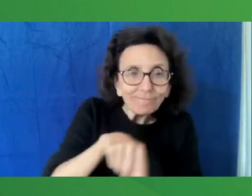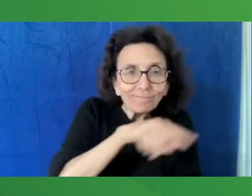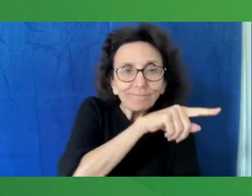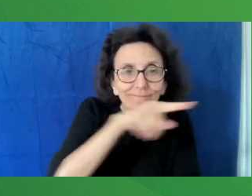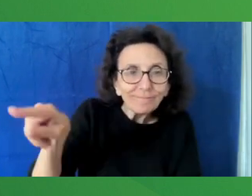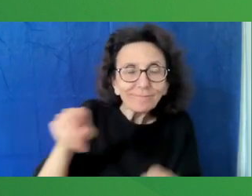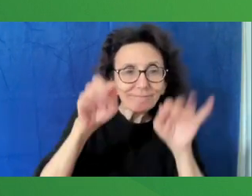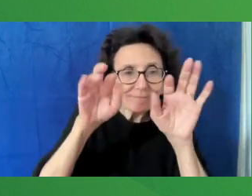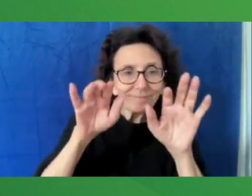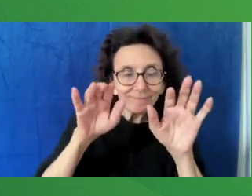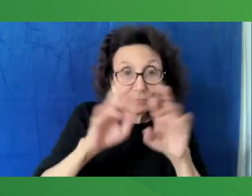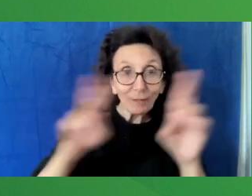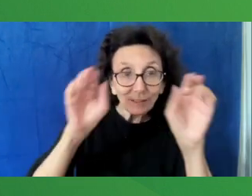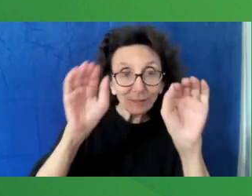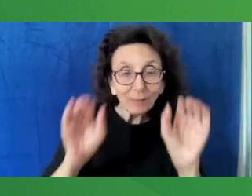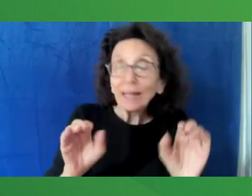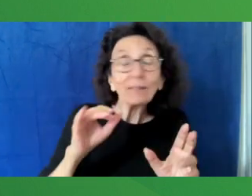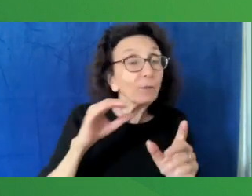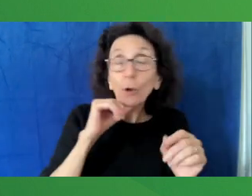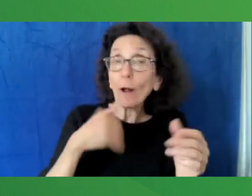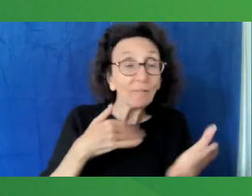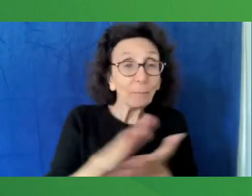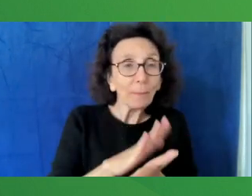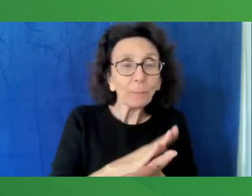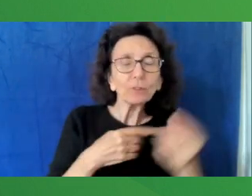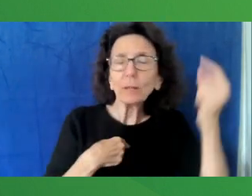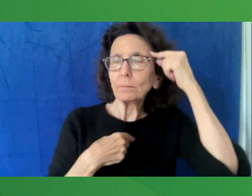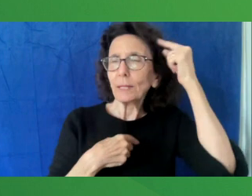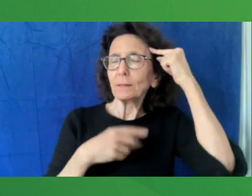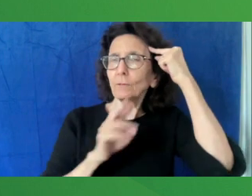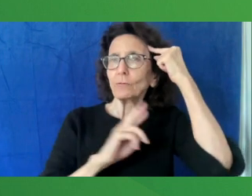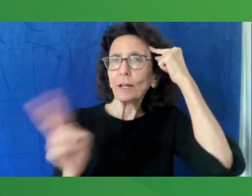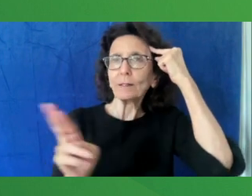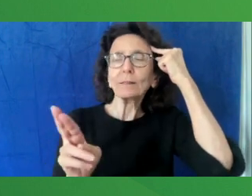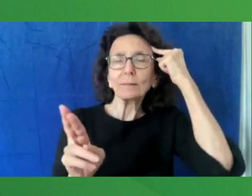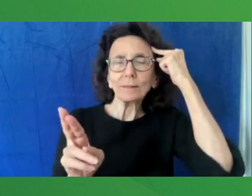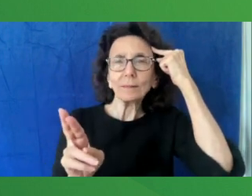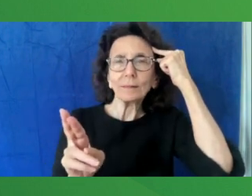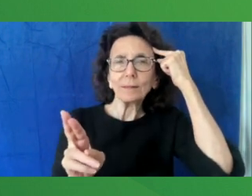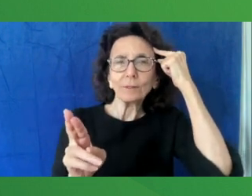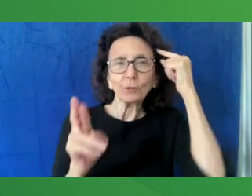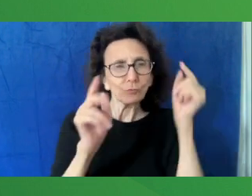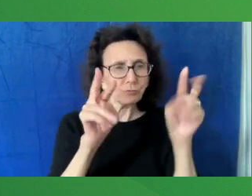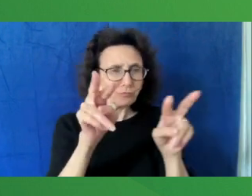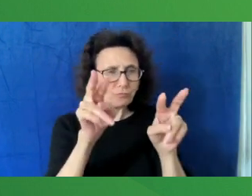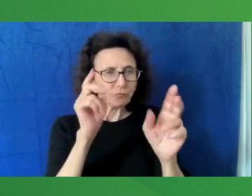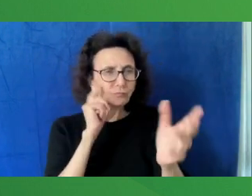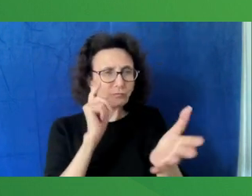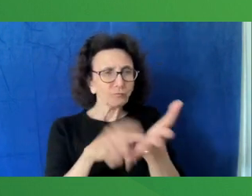If not, just prepare yourself to both notice things about the data that we're gonna look